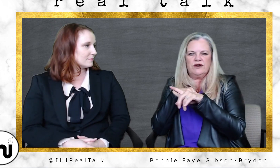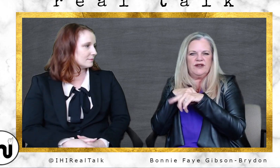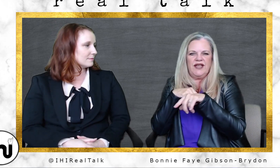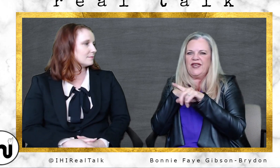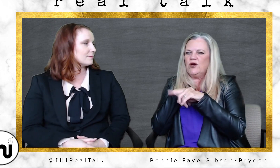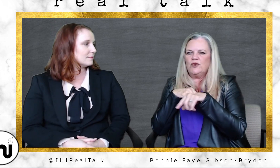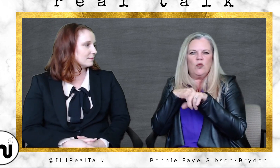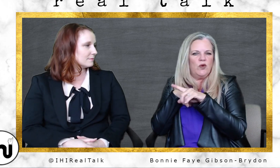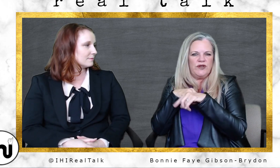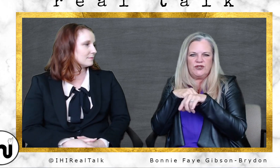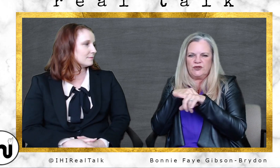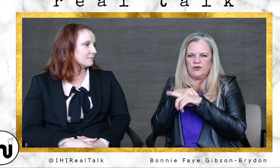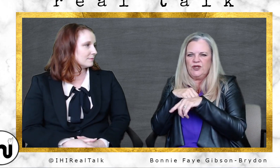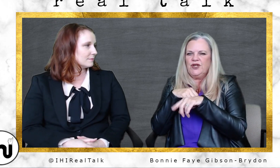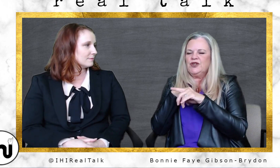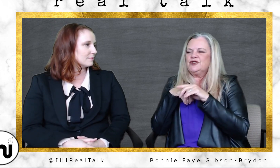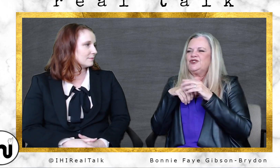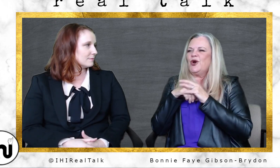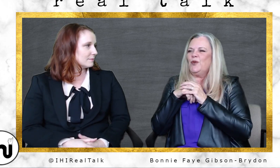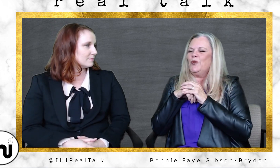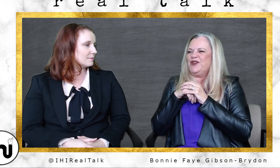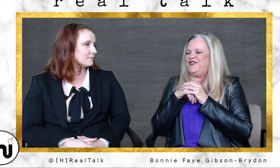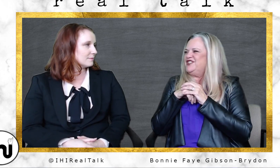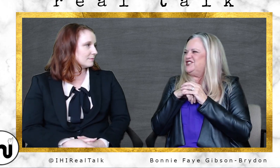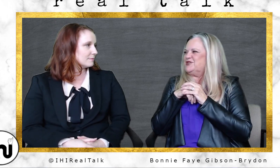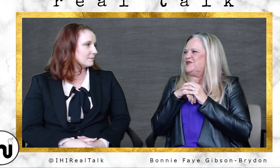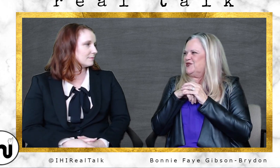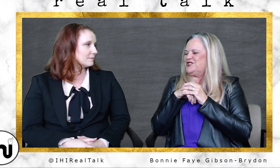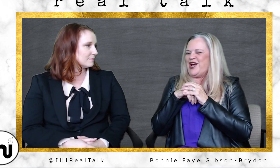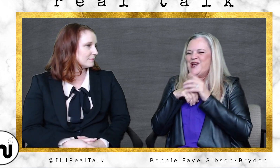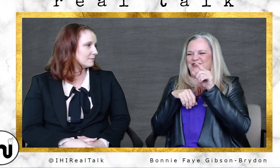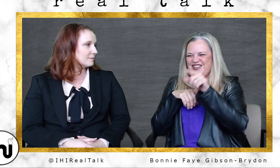they don't know what we do. So when we finished, it was the first time, and he